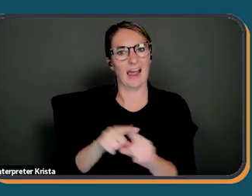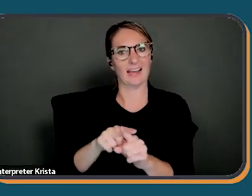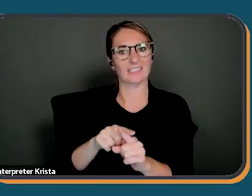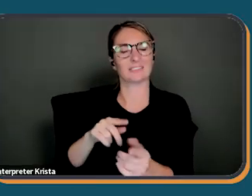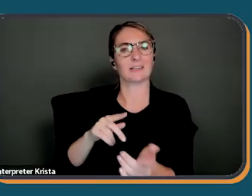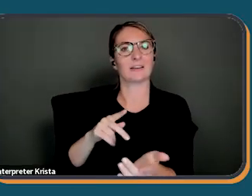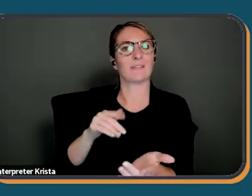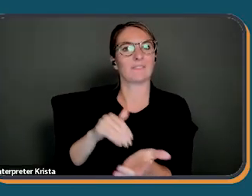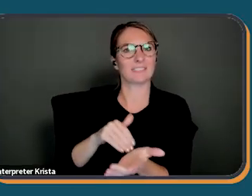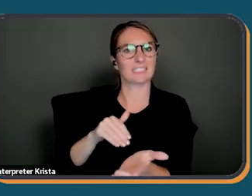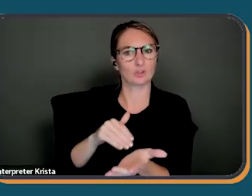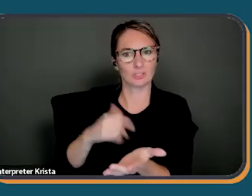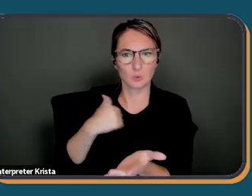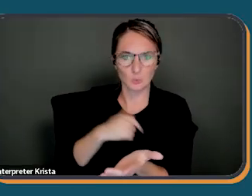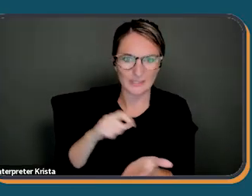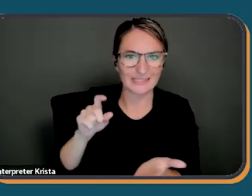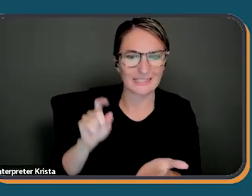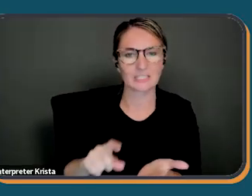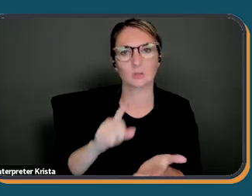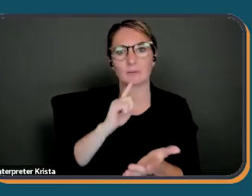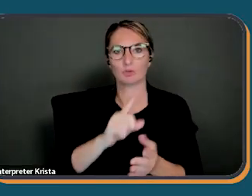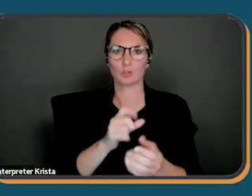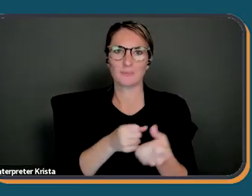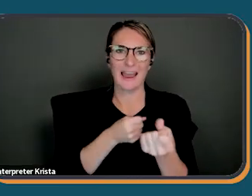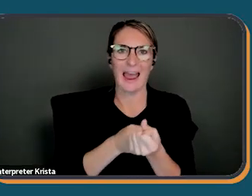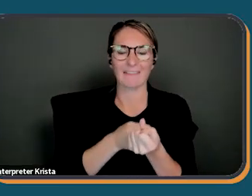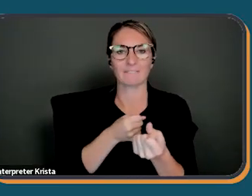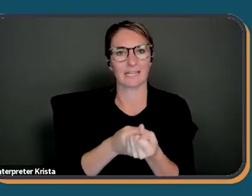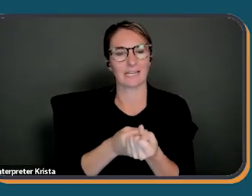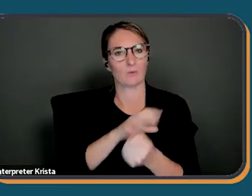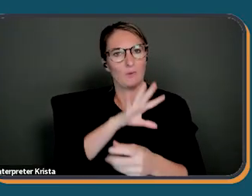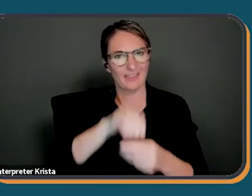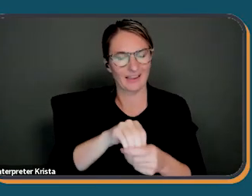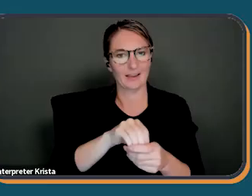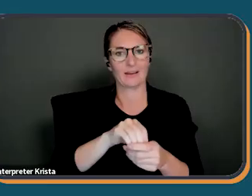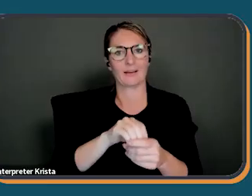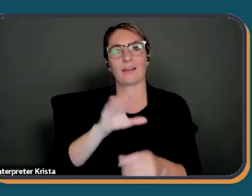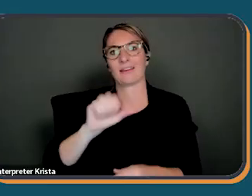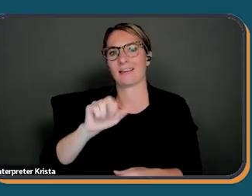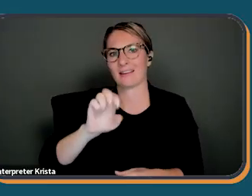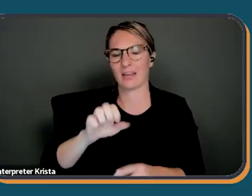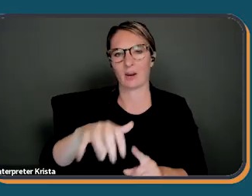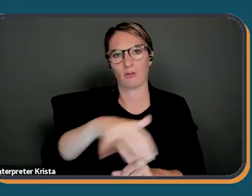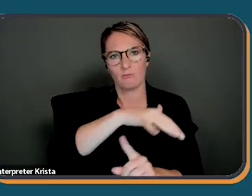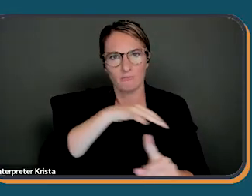within the care setting.